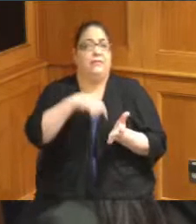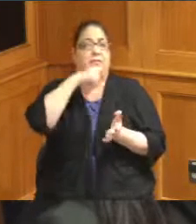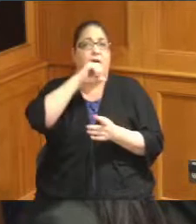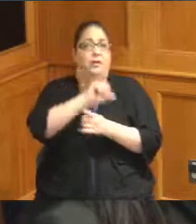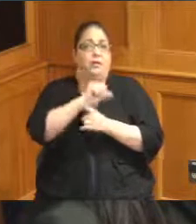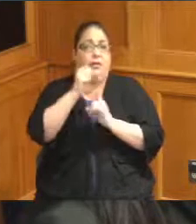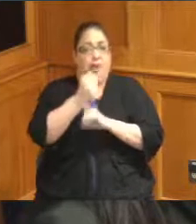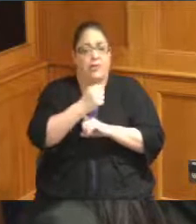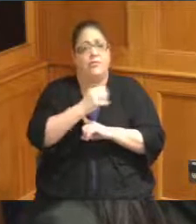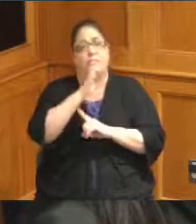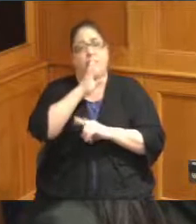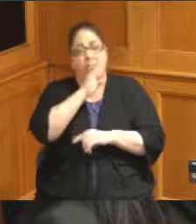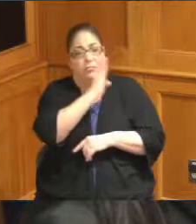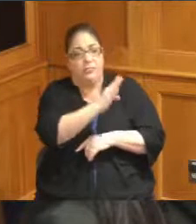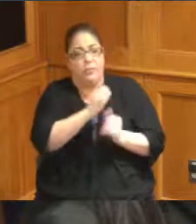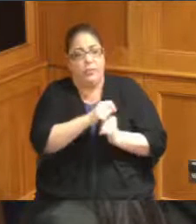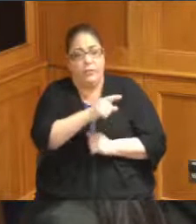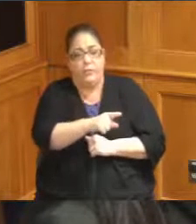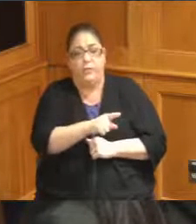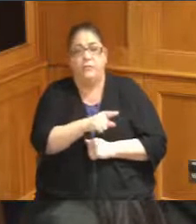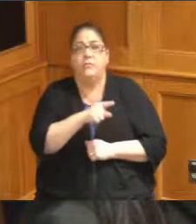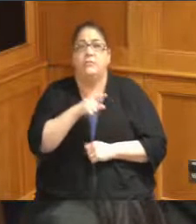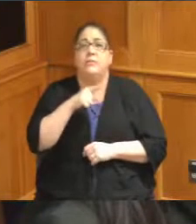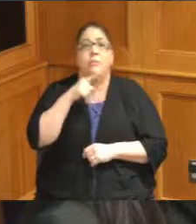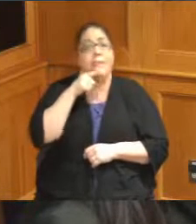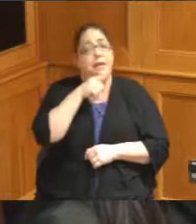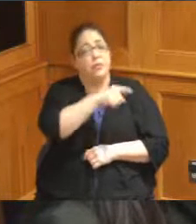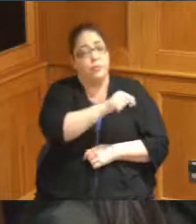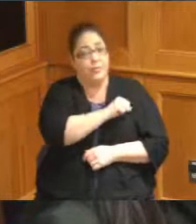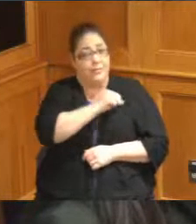talked to you about it but you need this as you're in the meeting send the message back